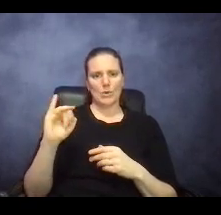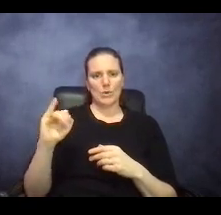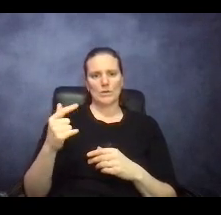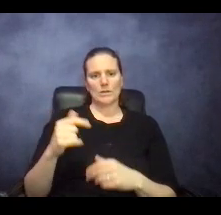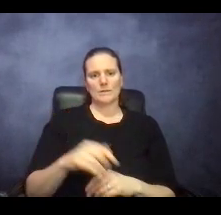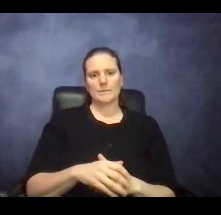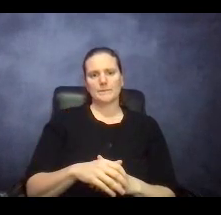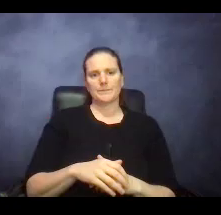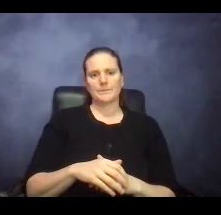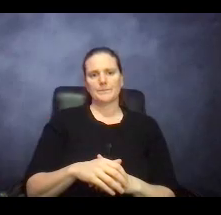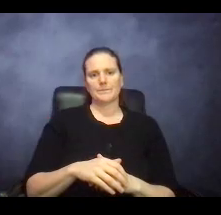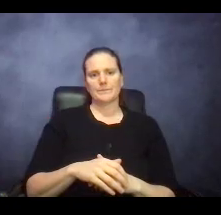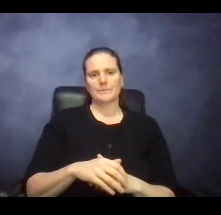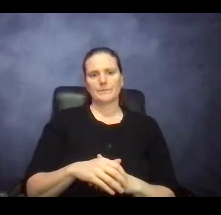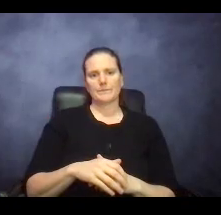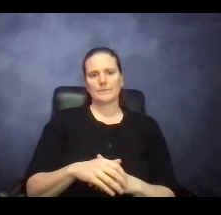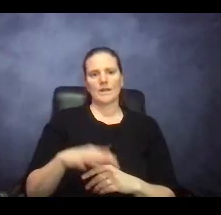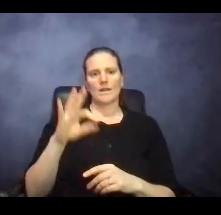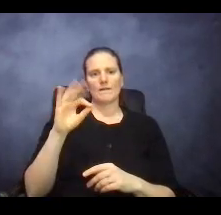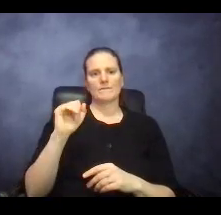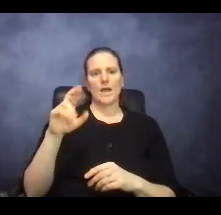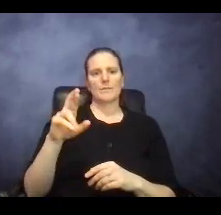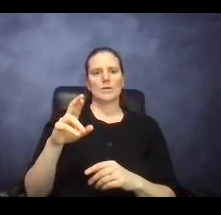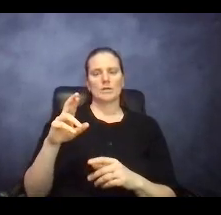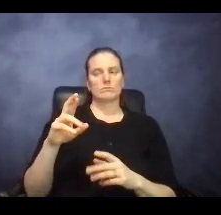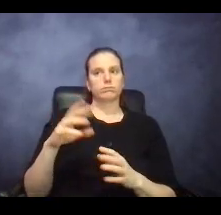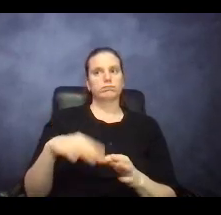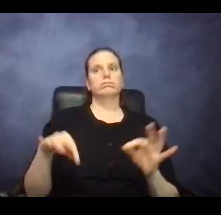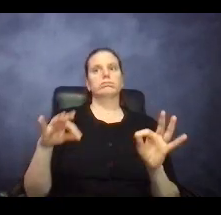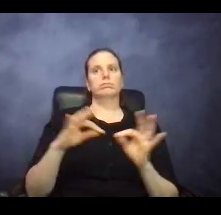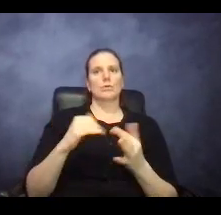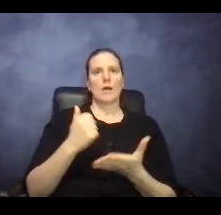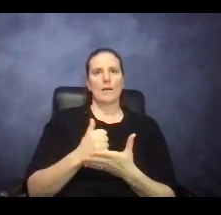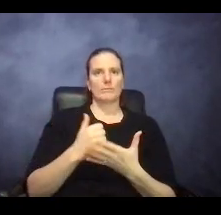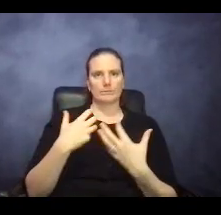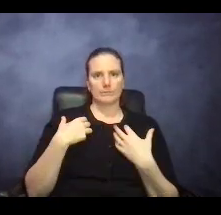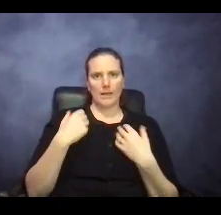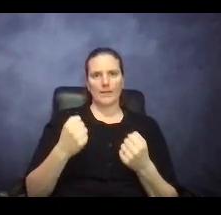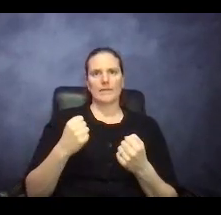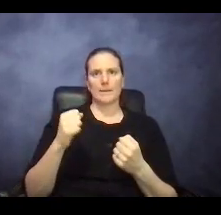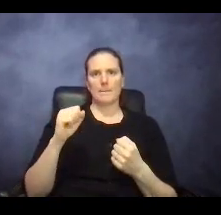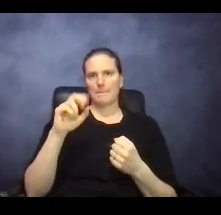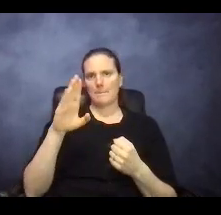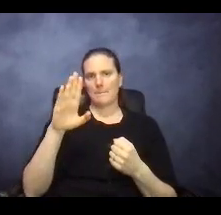So fiber's essential to create those healthy bugs. Sometimes people will add cilium husk fiber